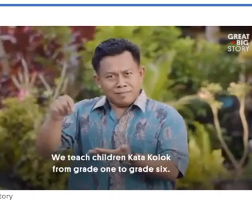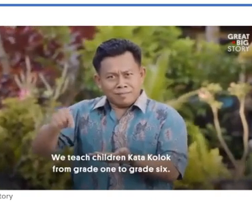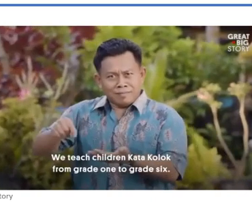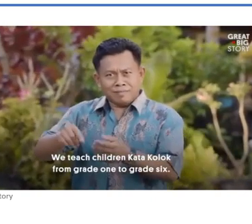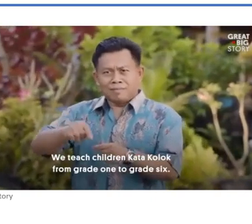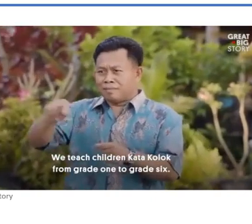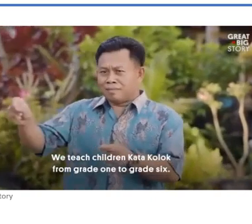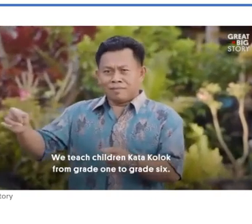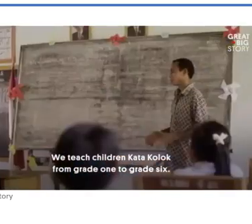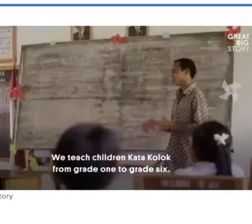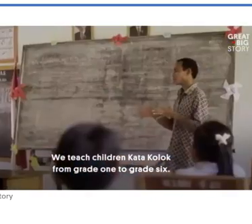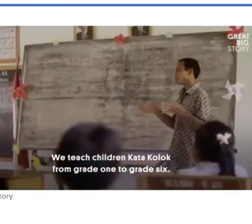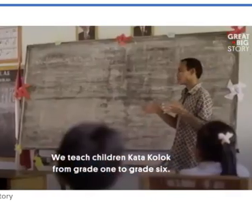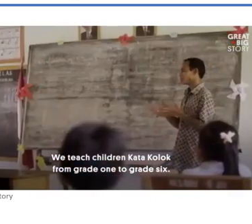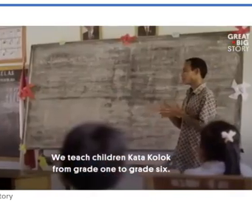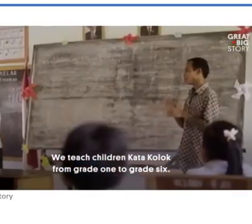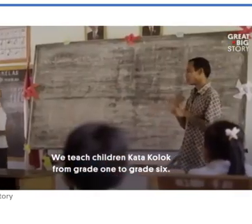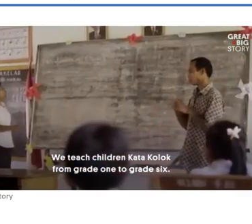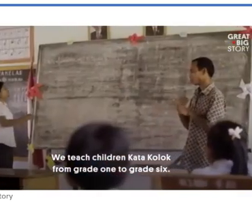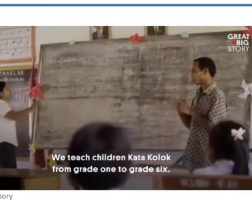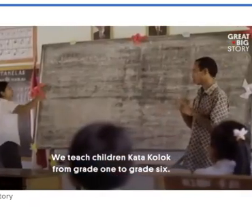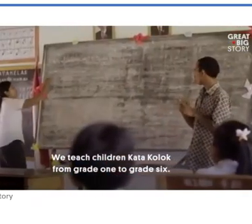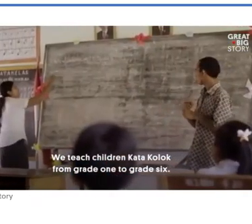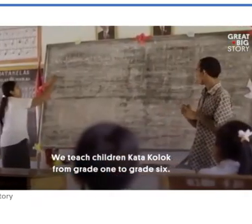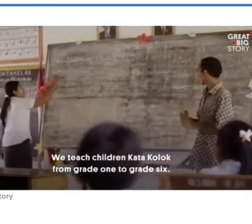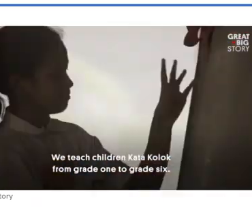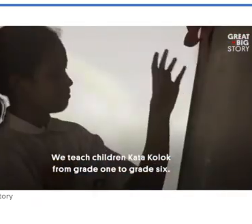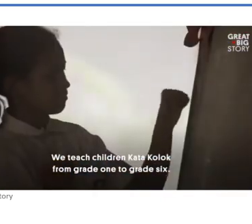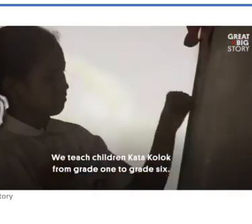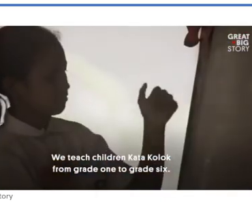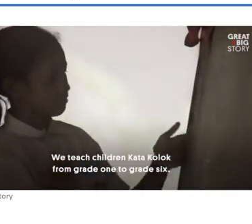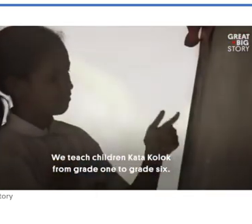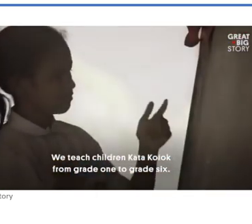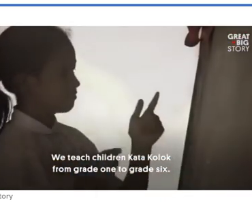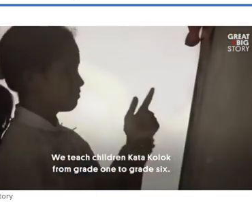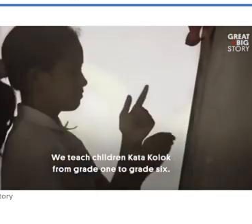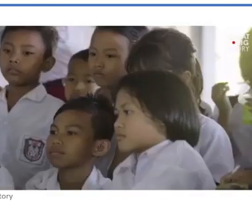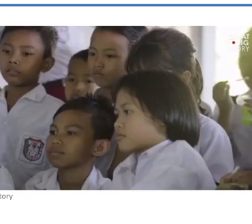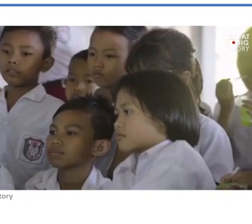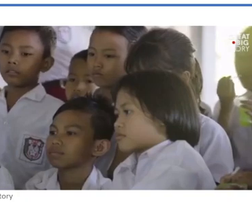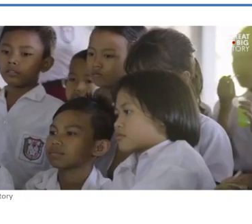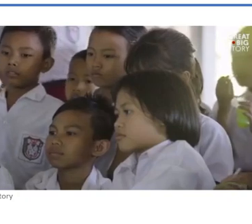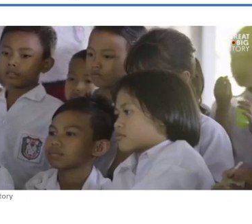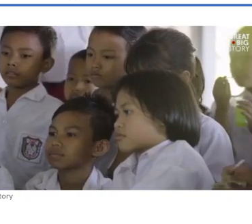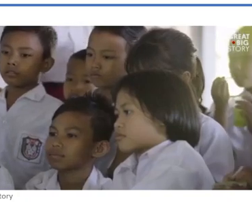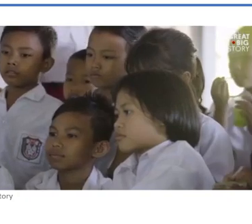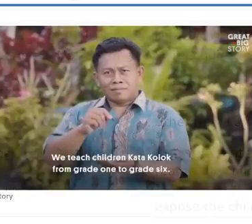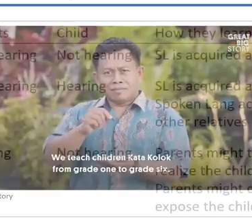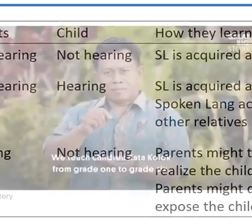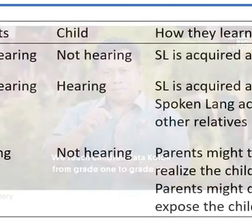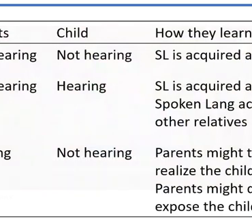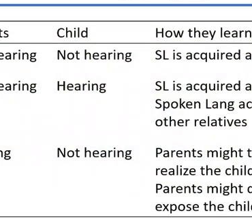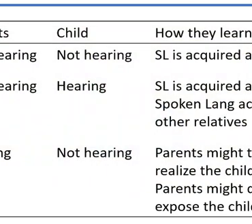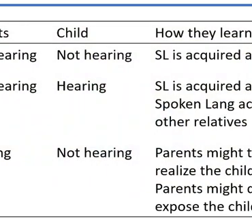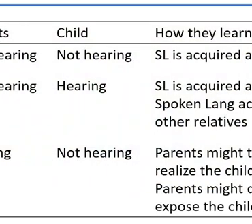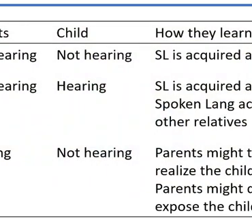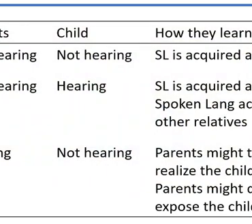but in most societies again the prevalence of children born with hearing loss is about 0.1